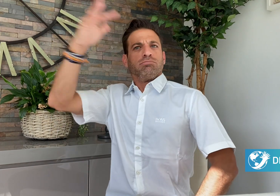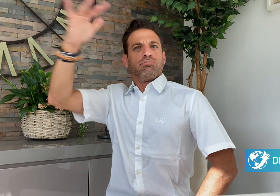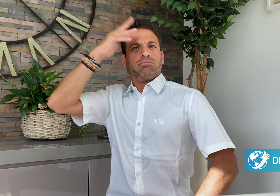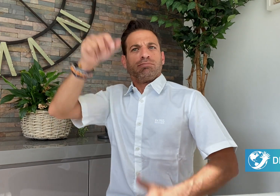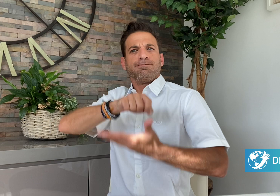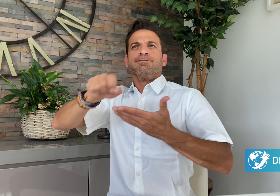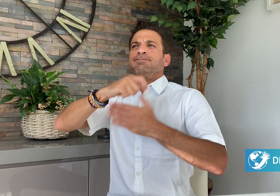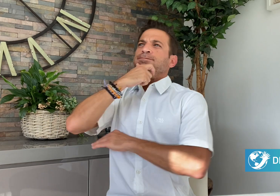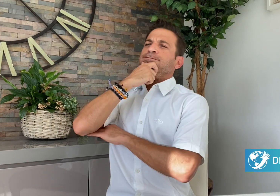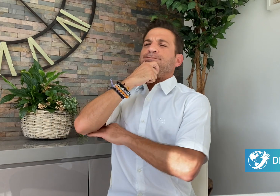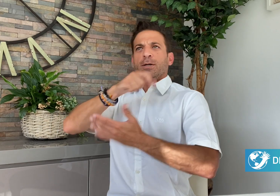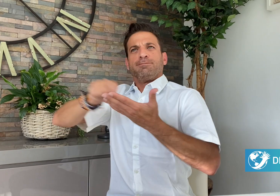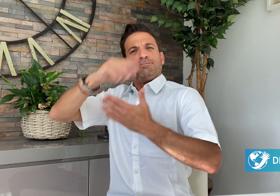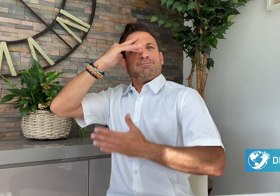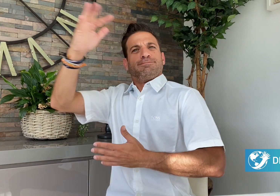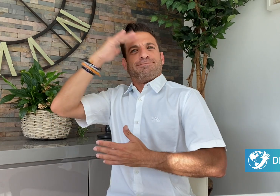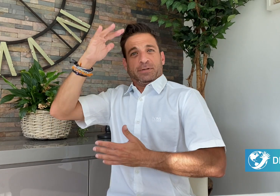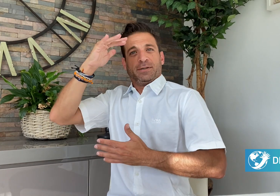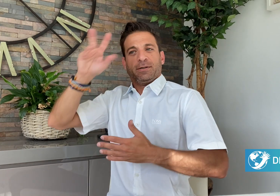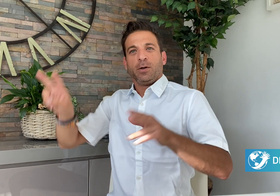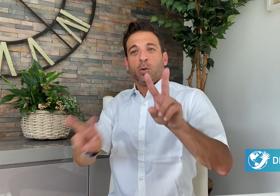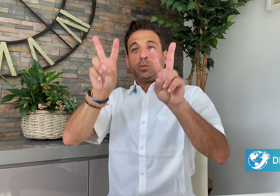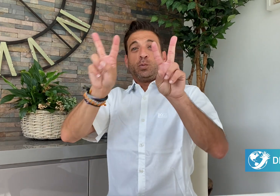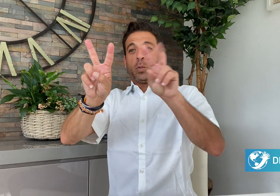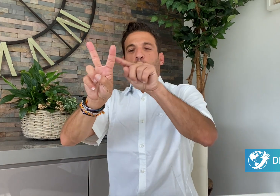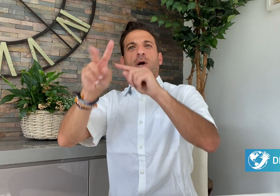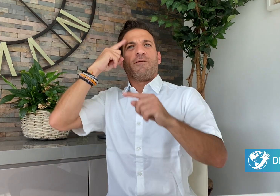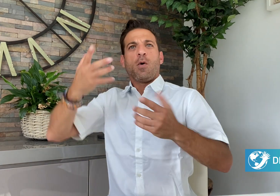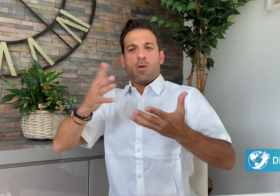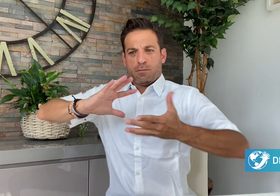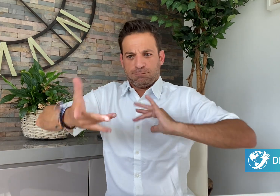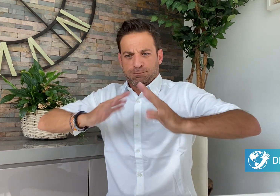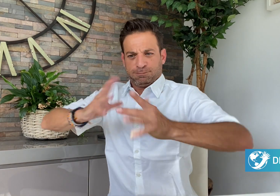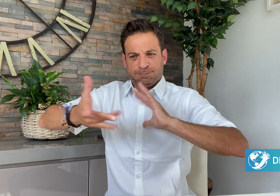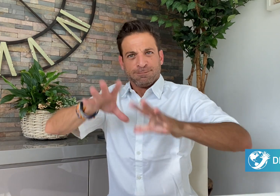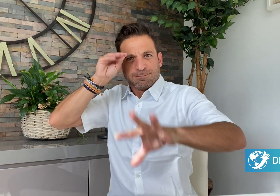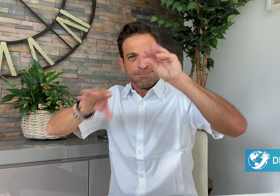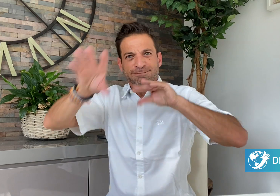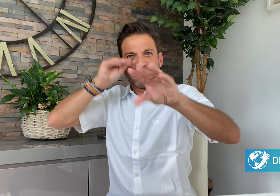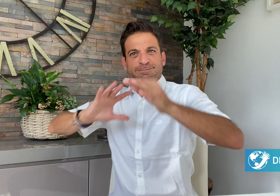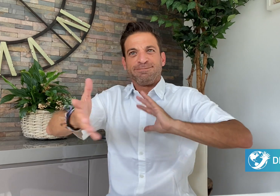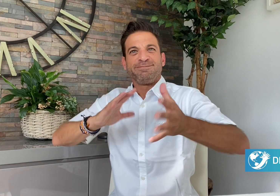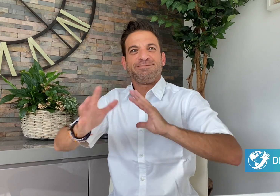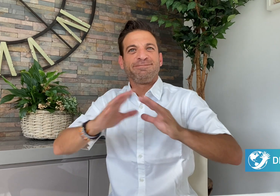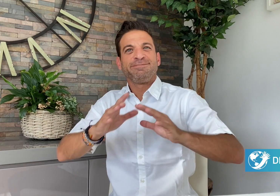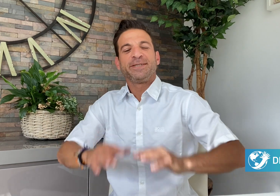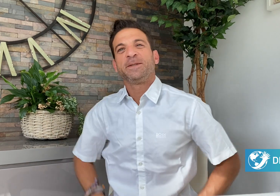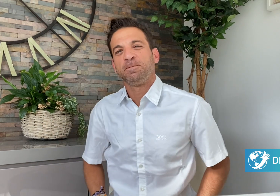The addition of sign language to the curriculum was part